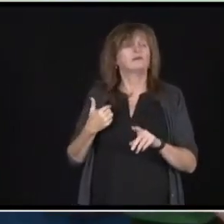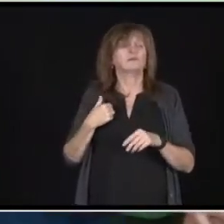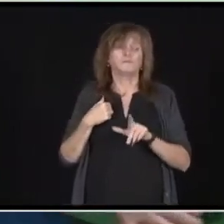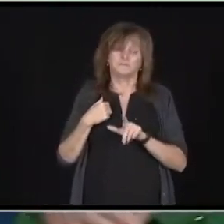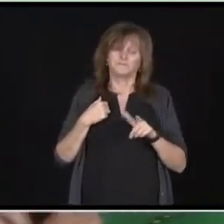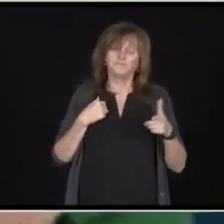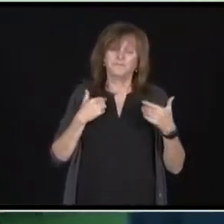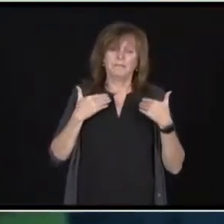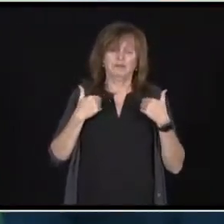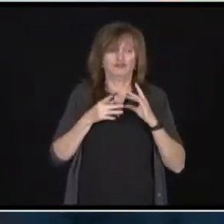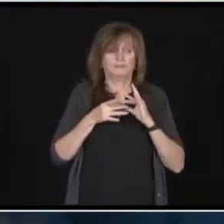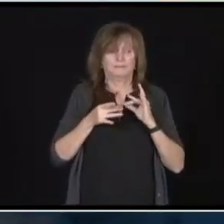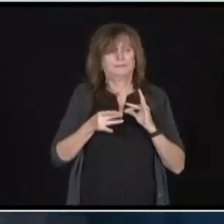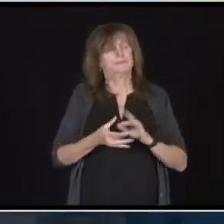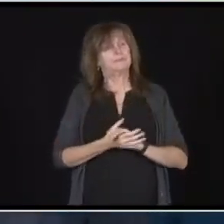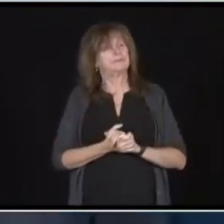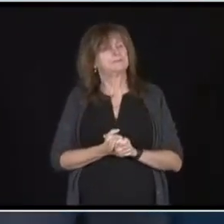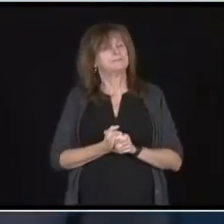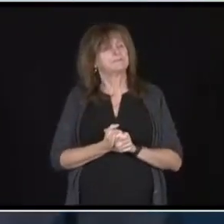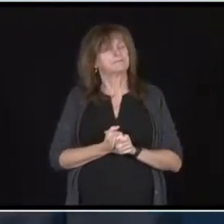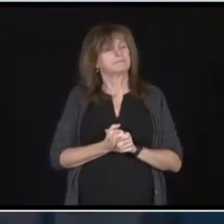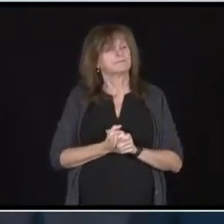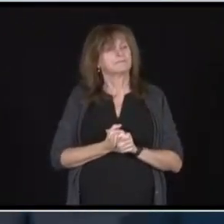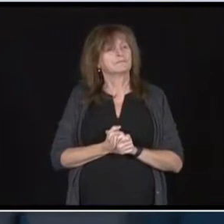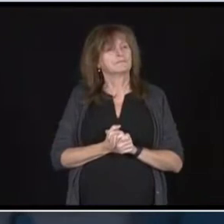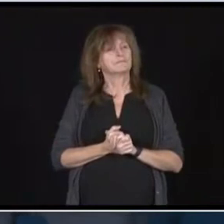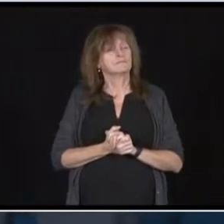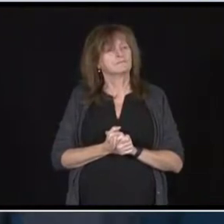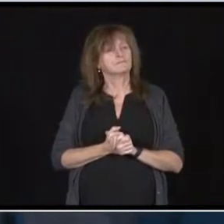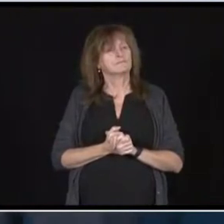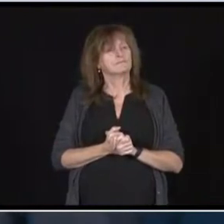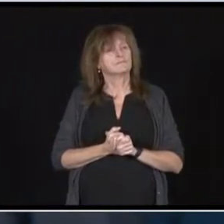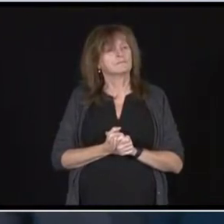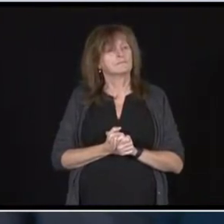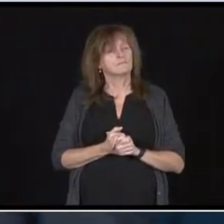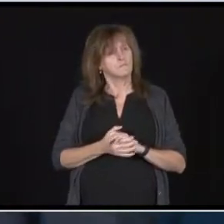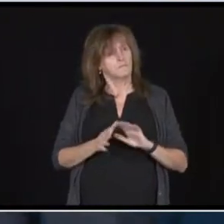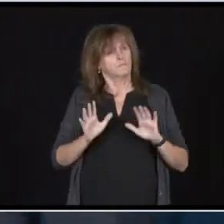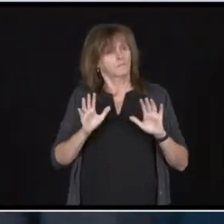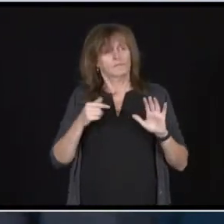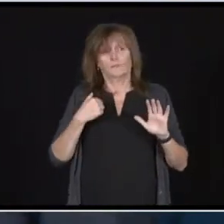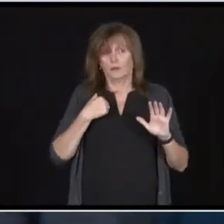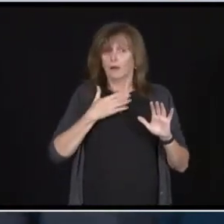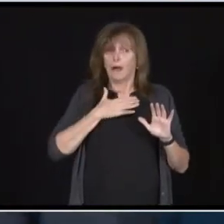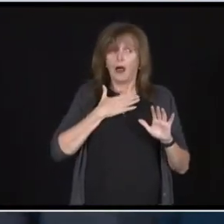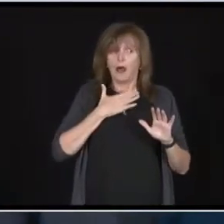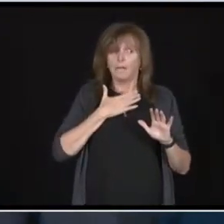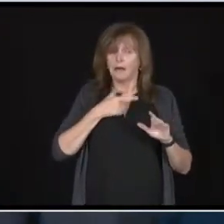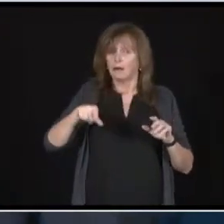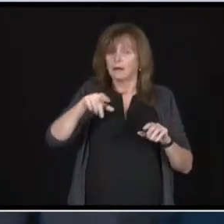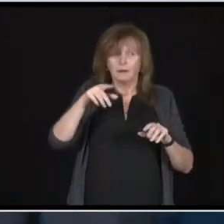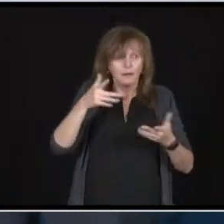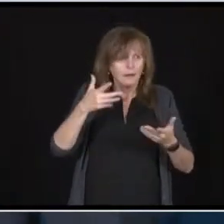are handing out. A lot higher than any other time. But I will posit over to the minister. Thank you.